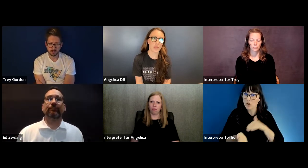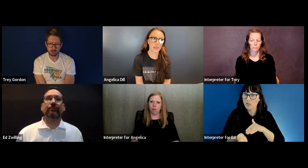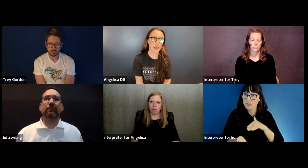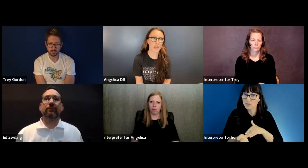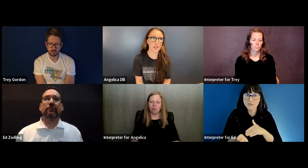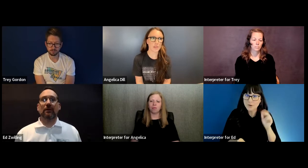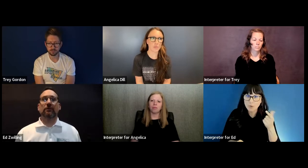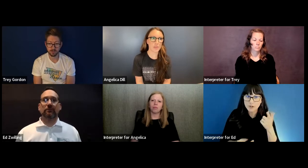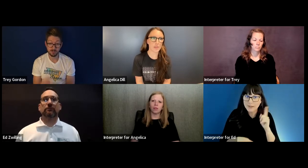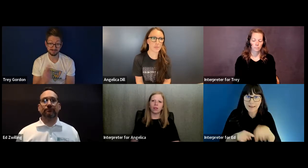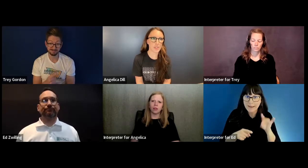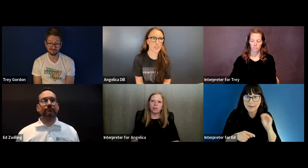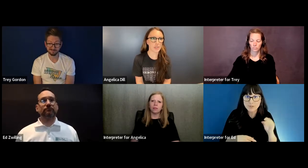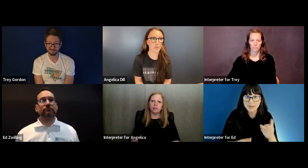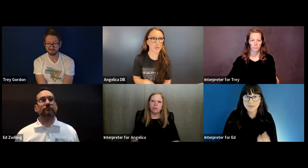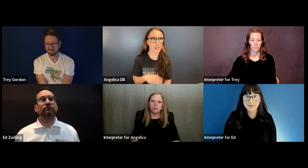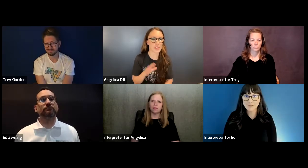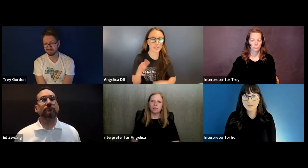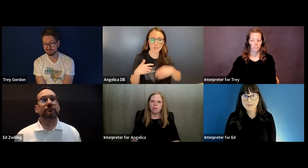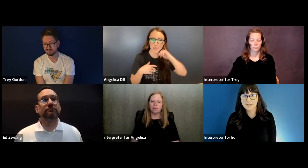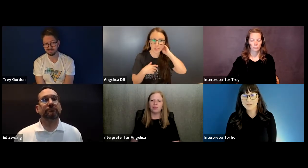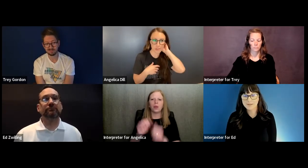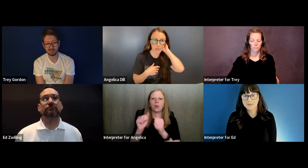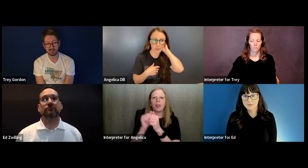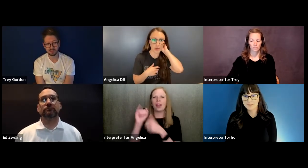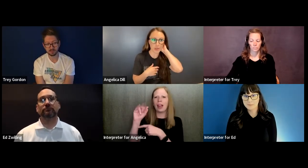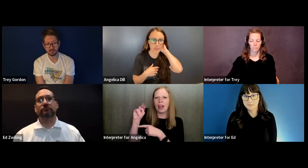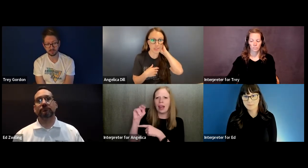yeah and with an inpatient and we don't need to continue too much longer on this